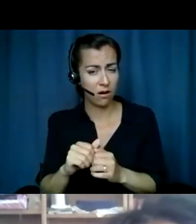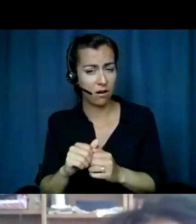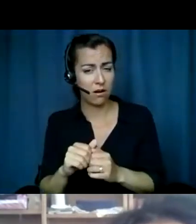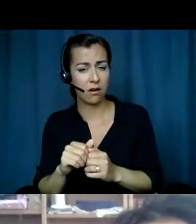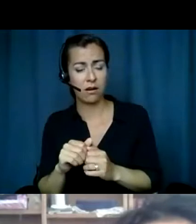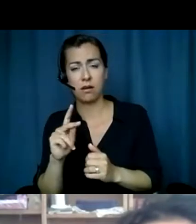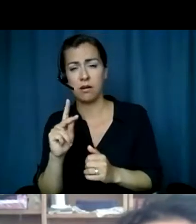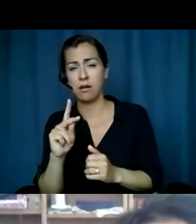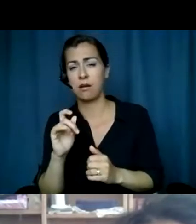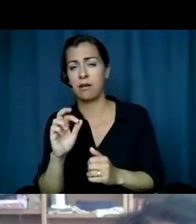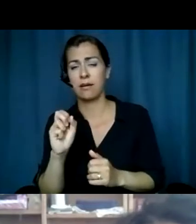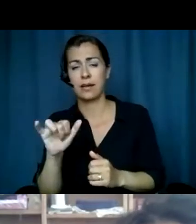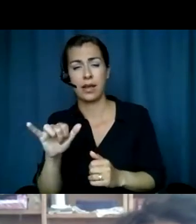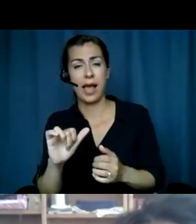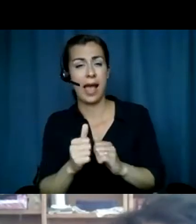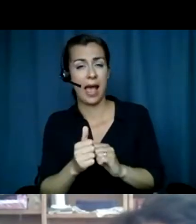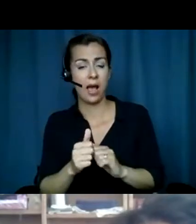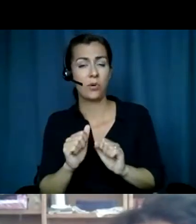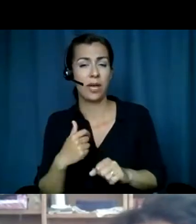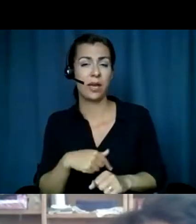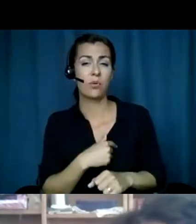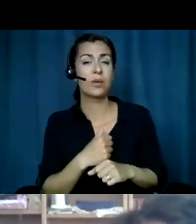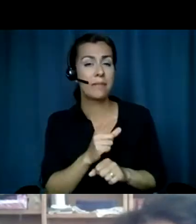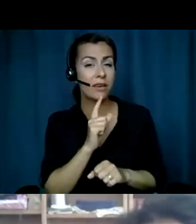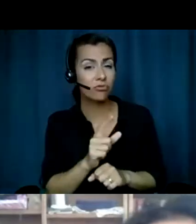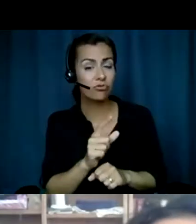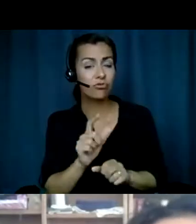get to vote, so that way they're not left